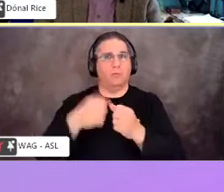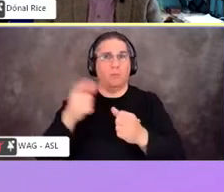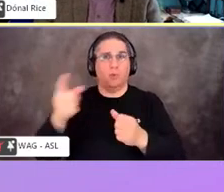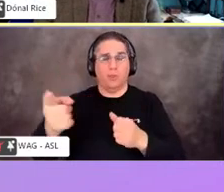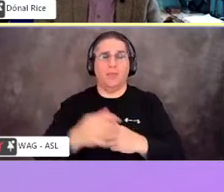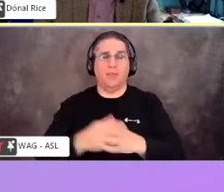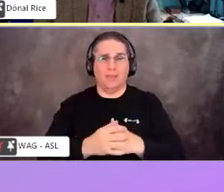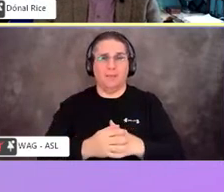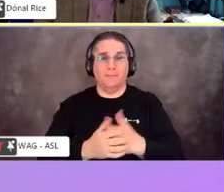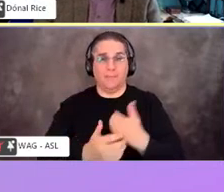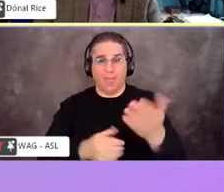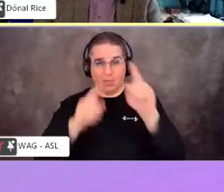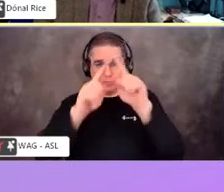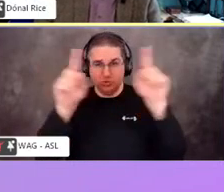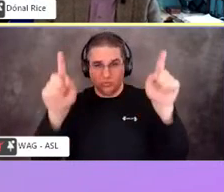computer society. So